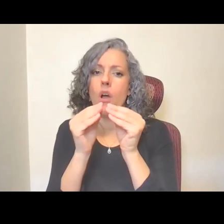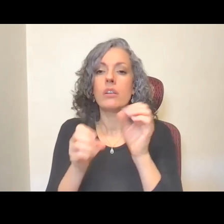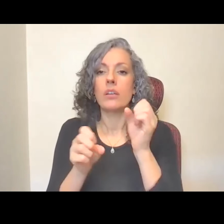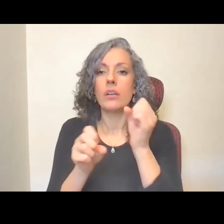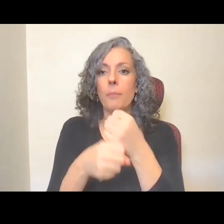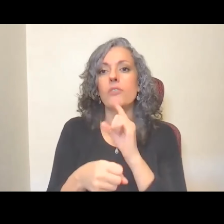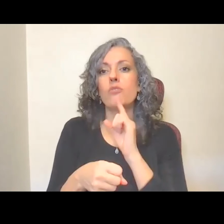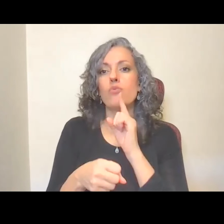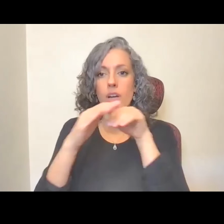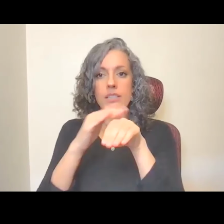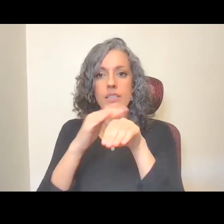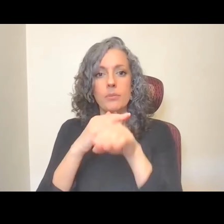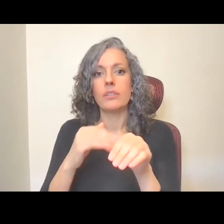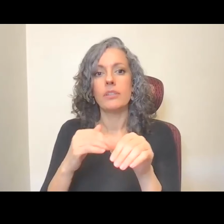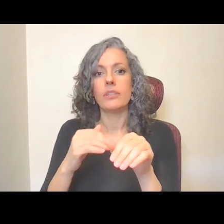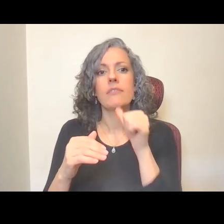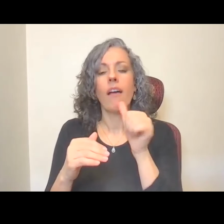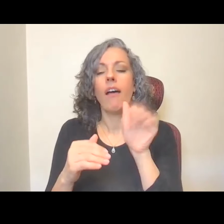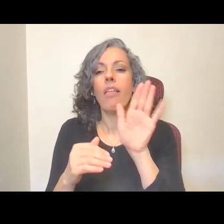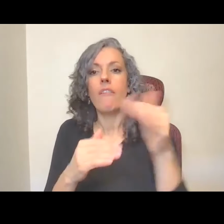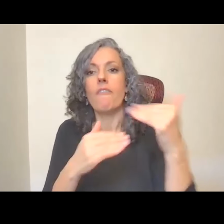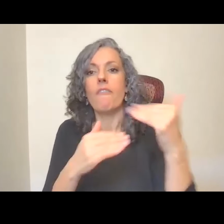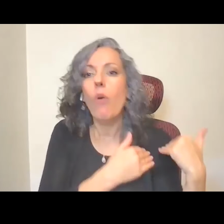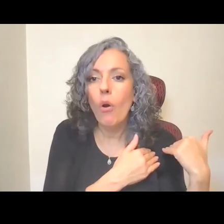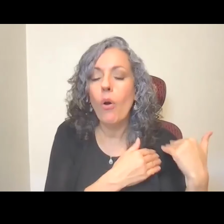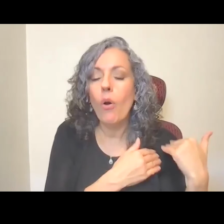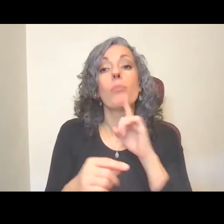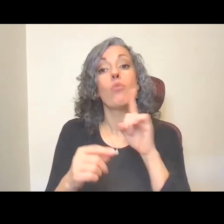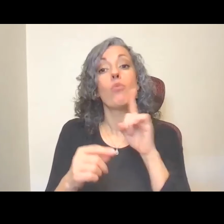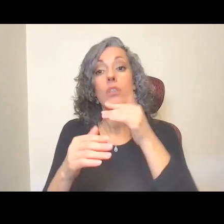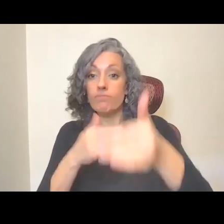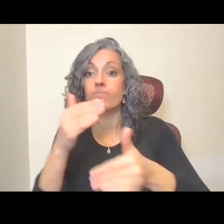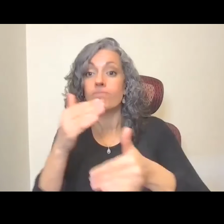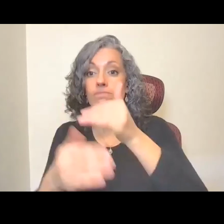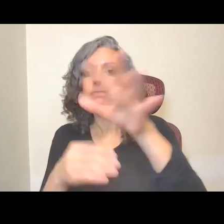an afterthought anymore and it's part of the process at each and every single stage.